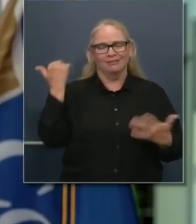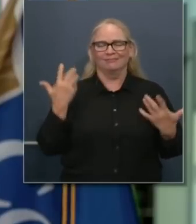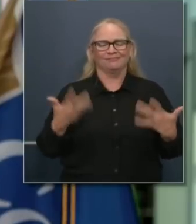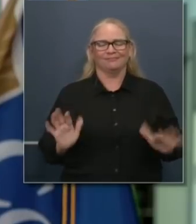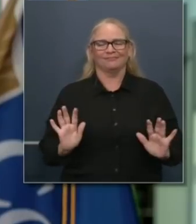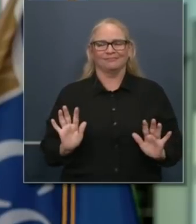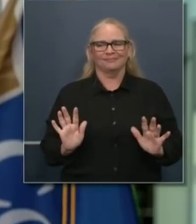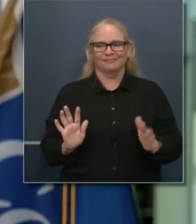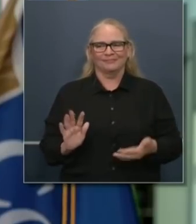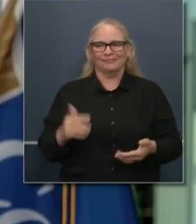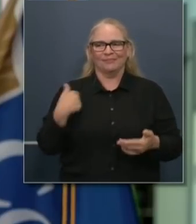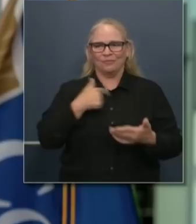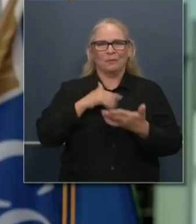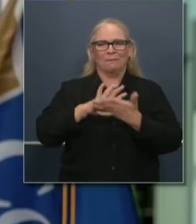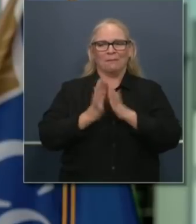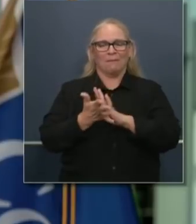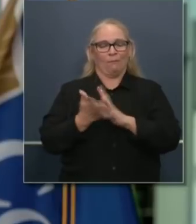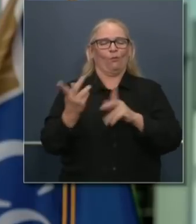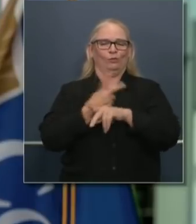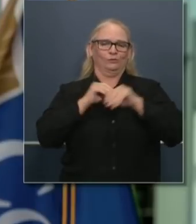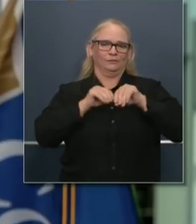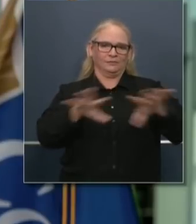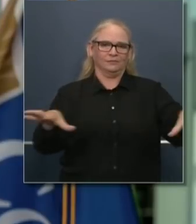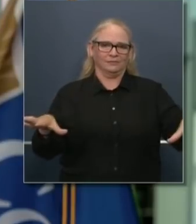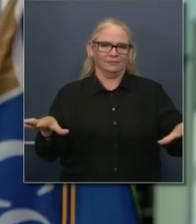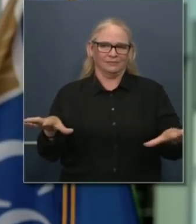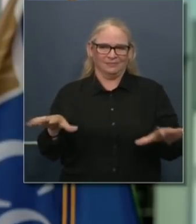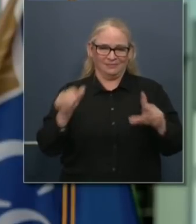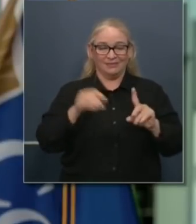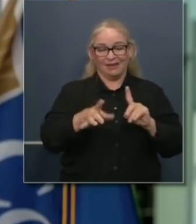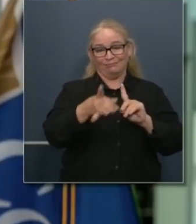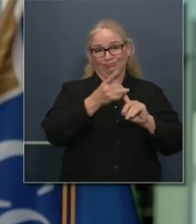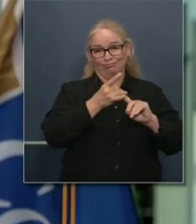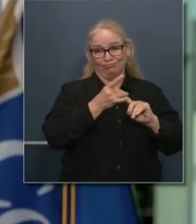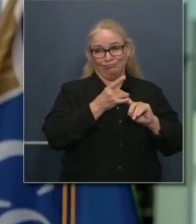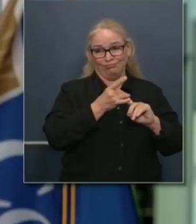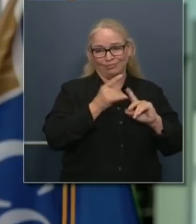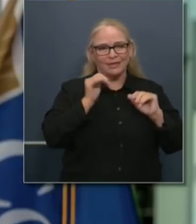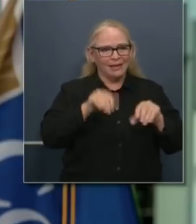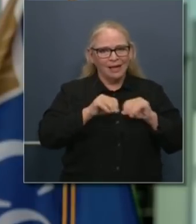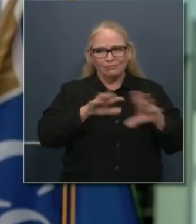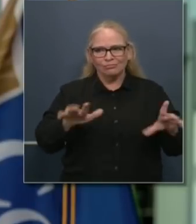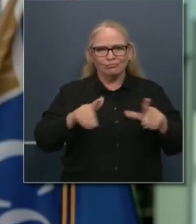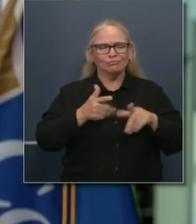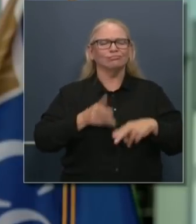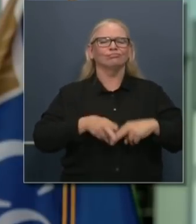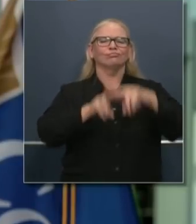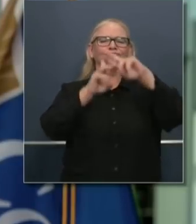NOW PUT ASIDE THE KIDS START CONGREGATING AND WE PUT